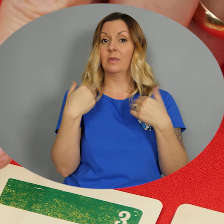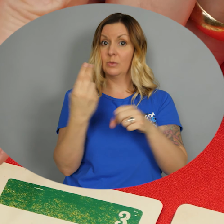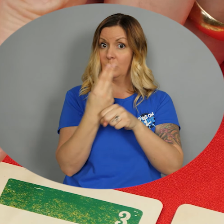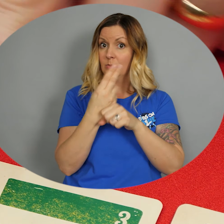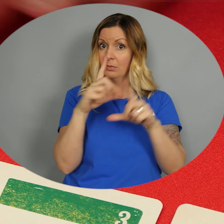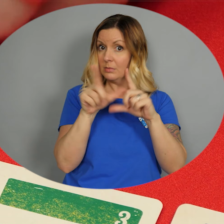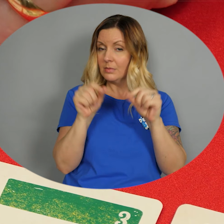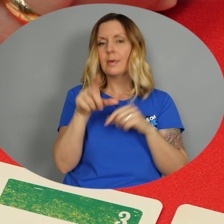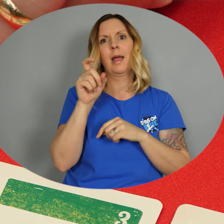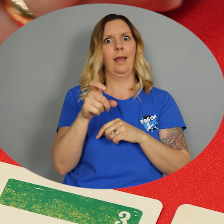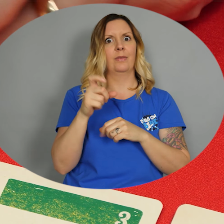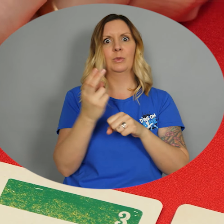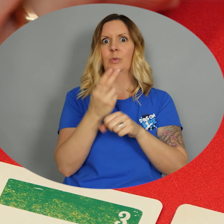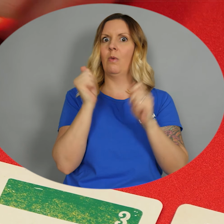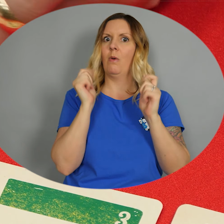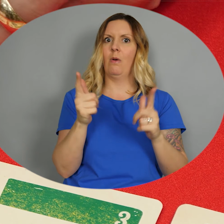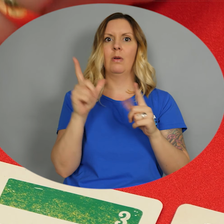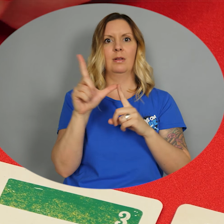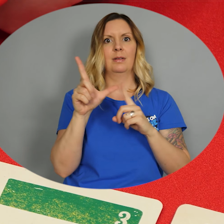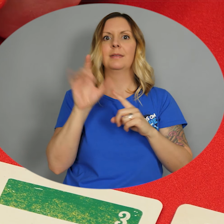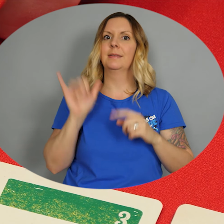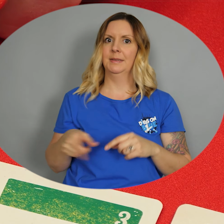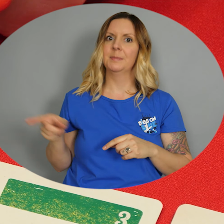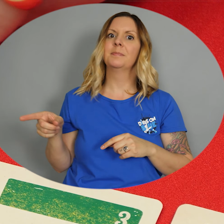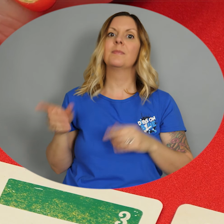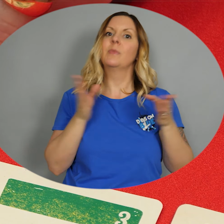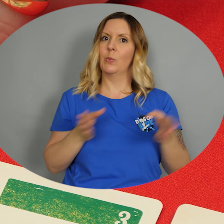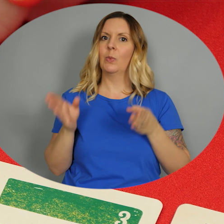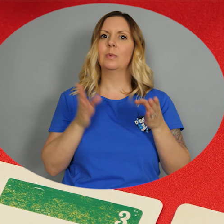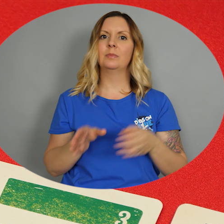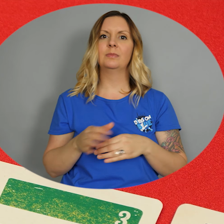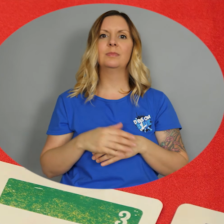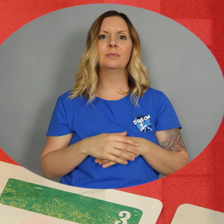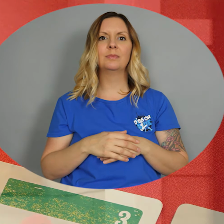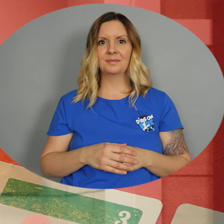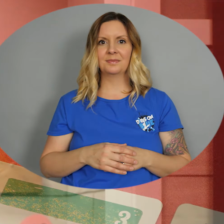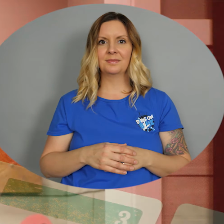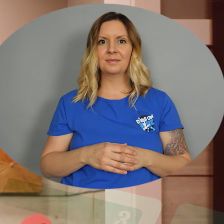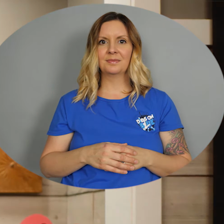word, you must use all it’s letters, in the order that it shows. Once everyone has